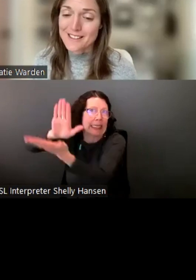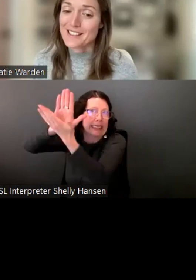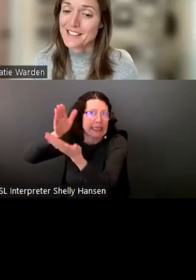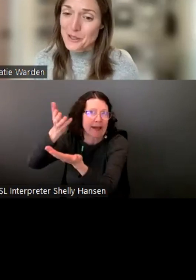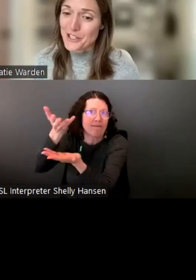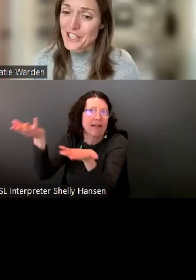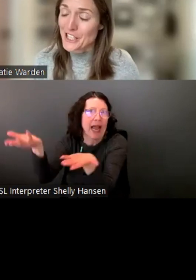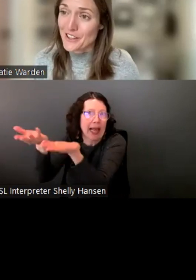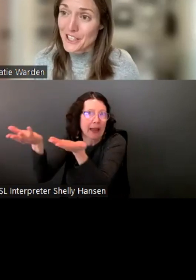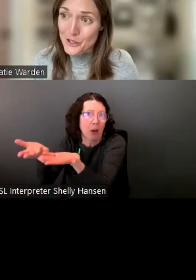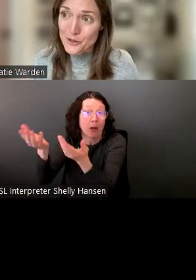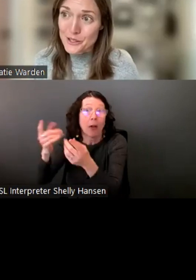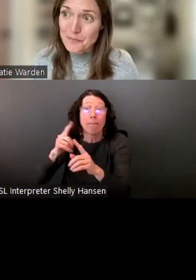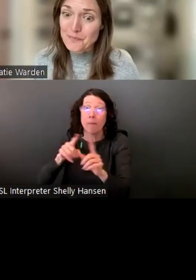this is the communication they use,